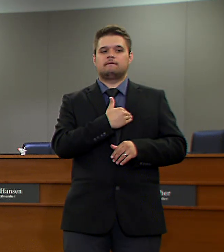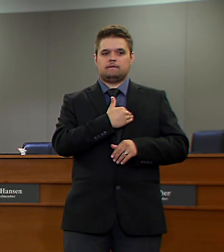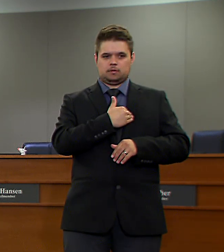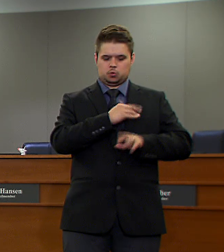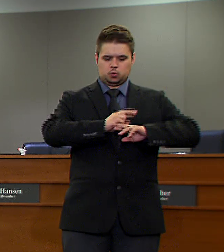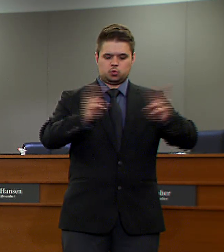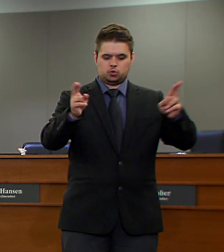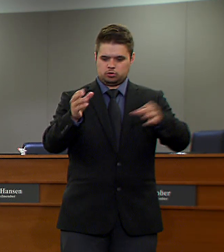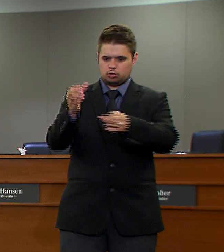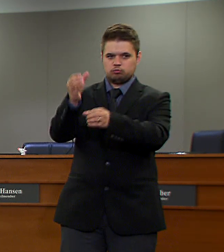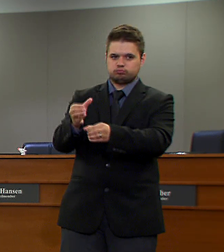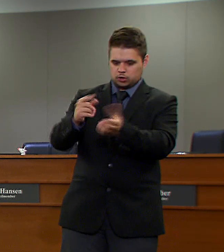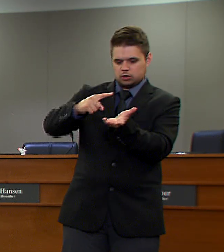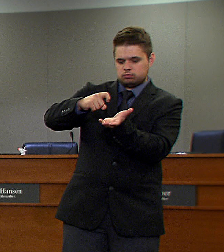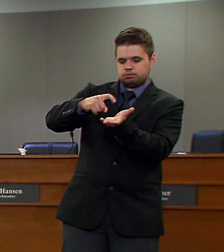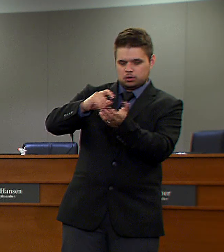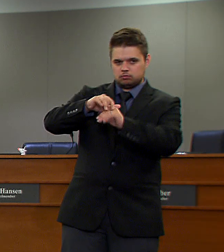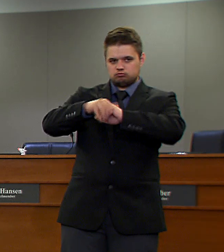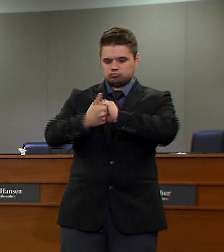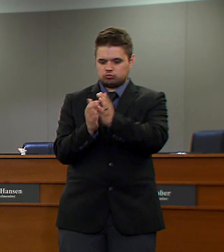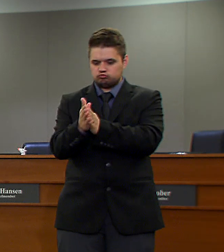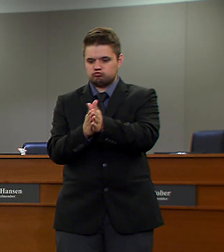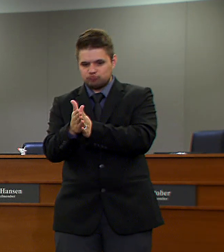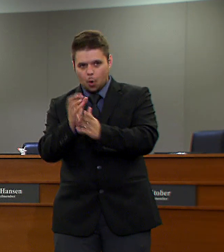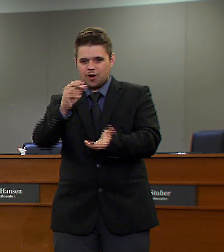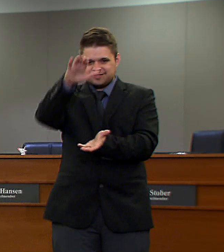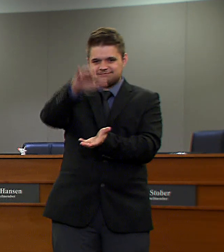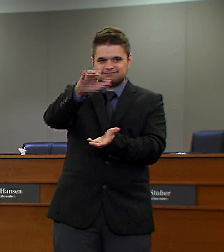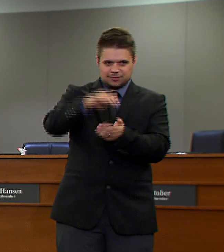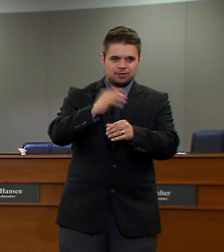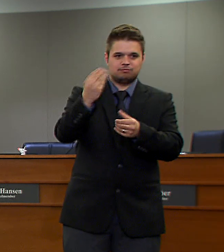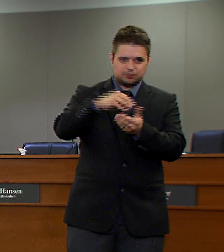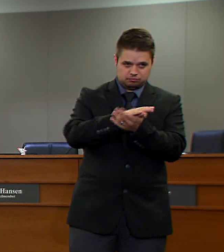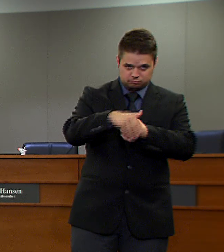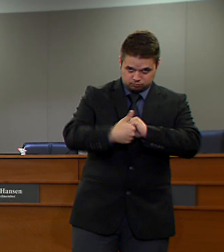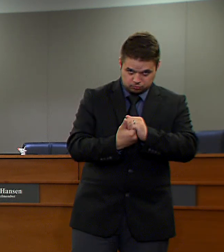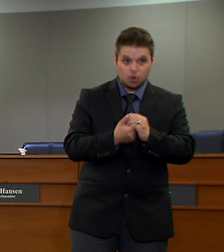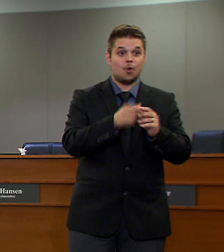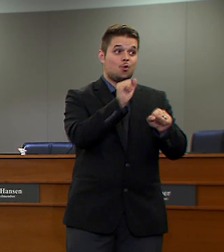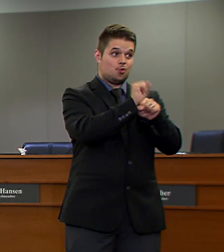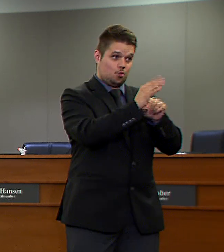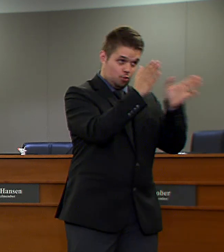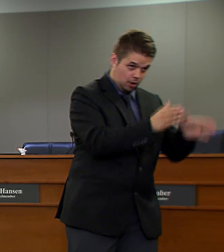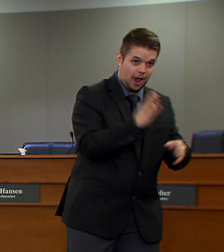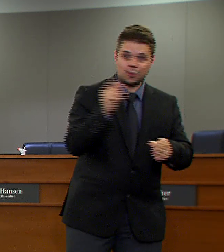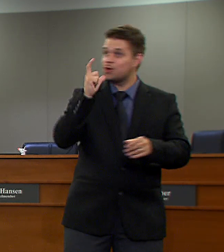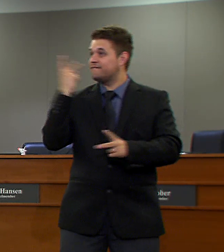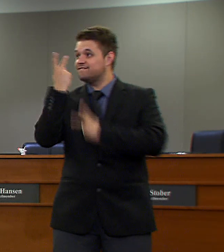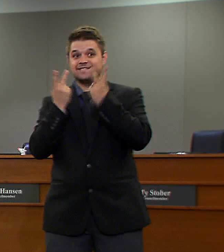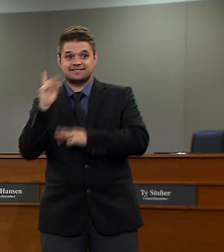customers. Restaurant tables must be spaced so that the guests at one table